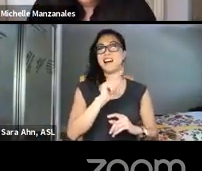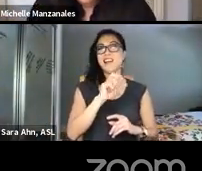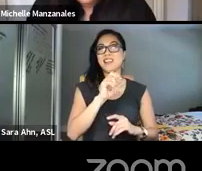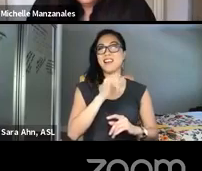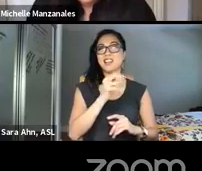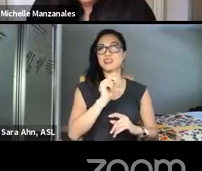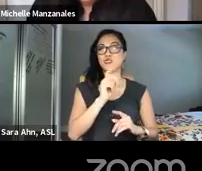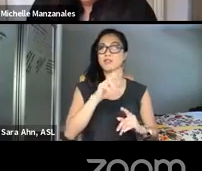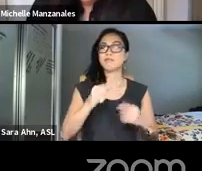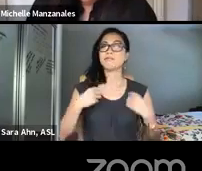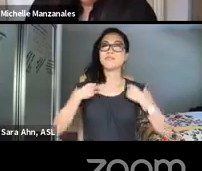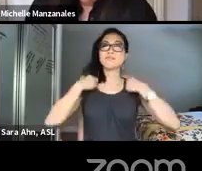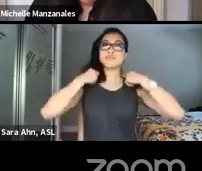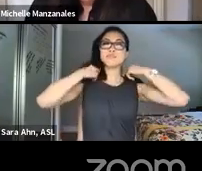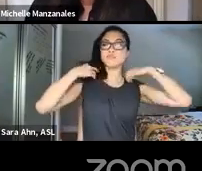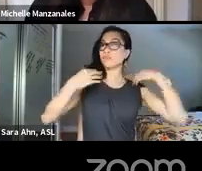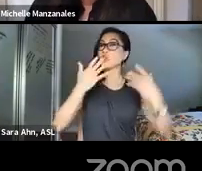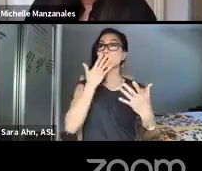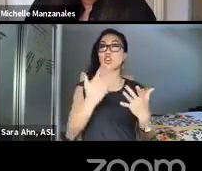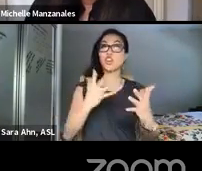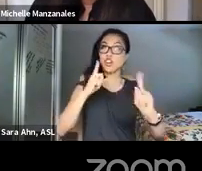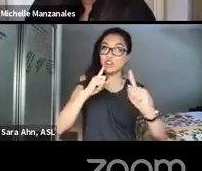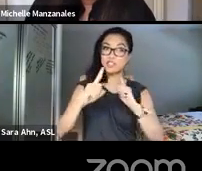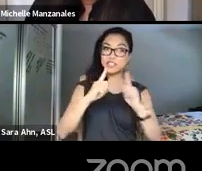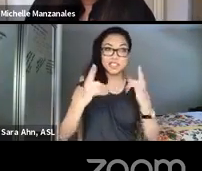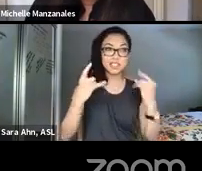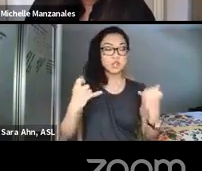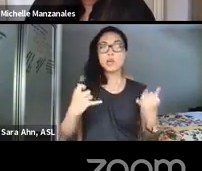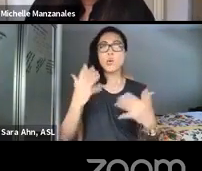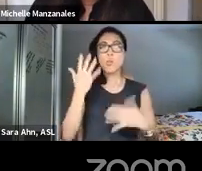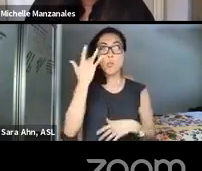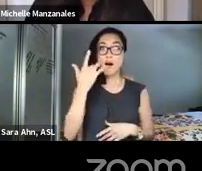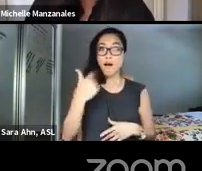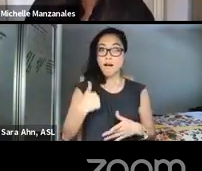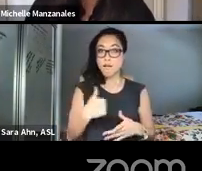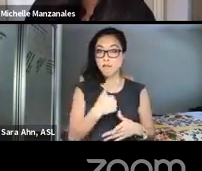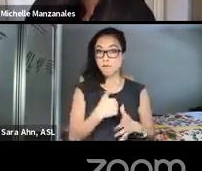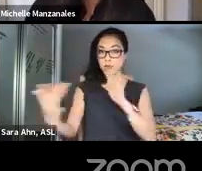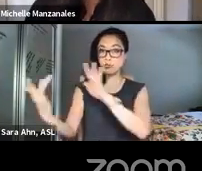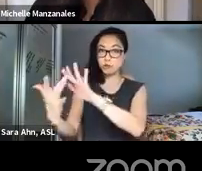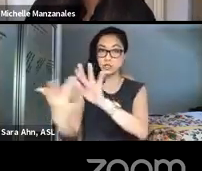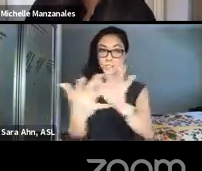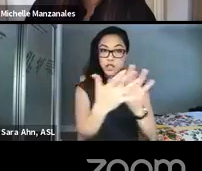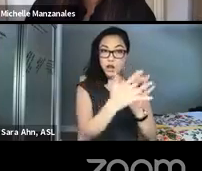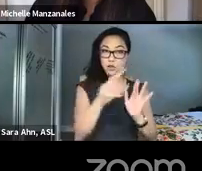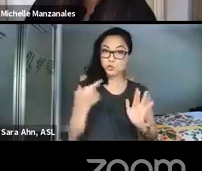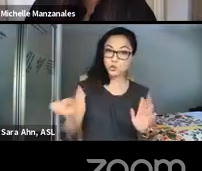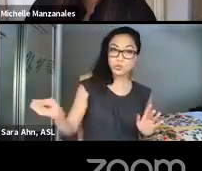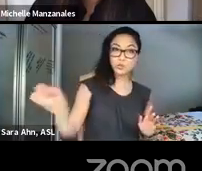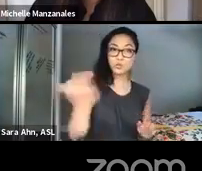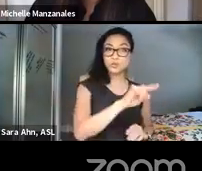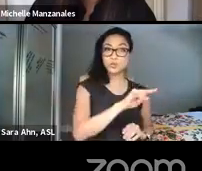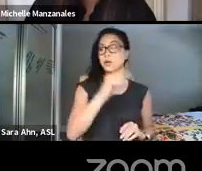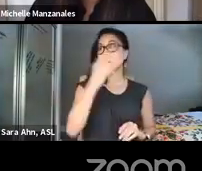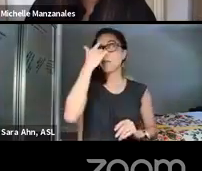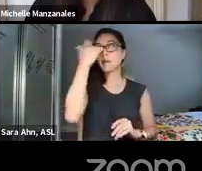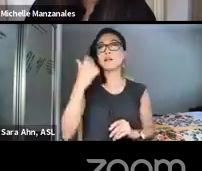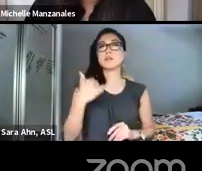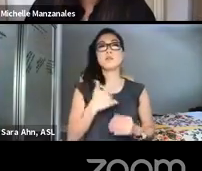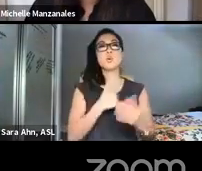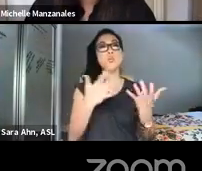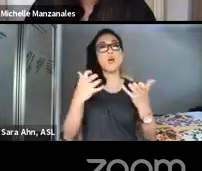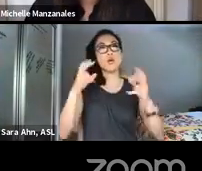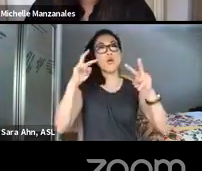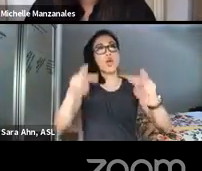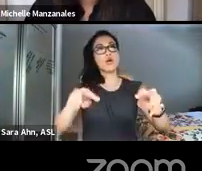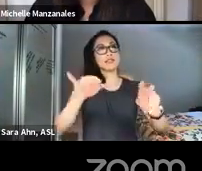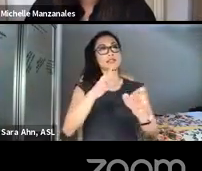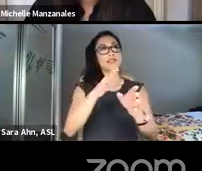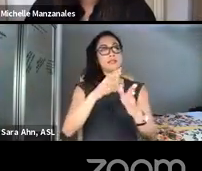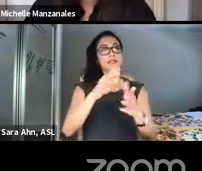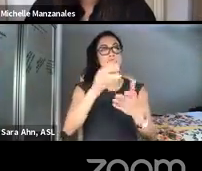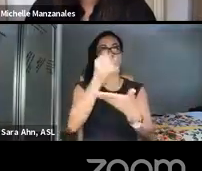I'm a white, 20-something female, frizzy brown hair. I'm wearing a dress